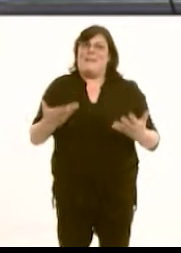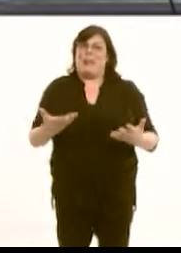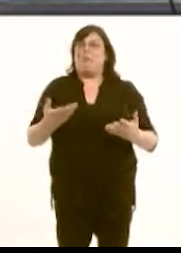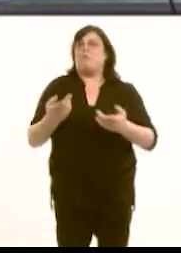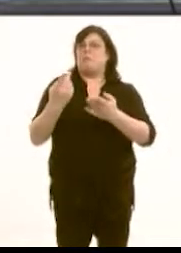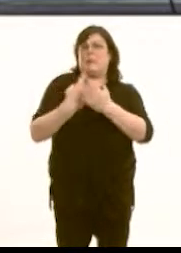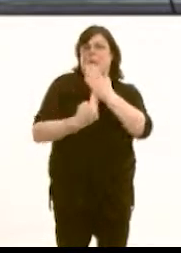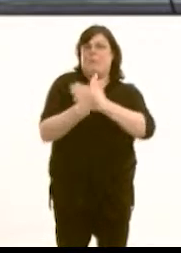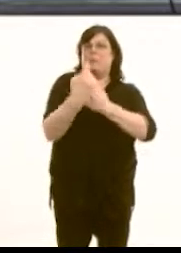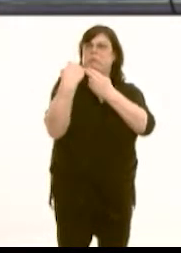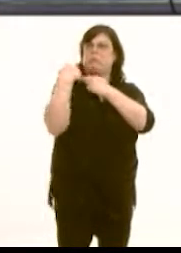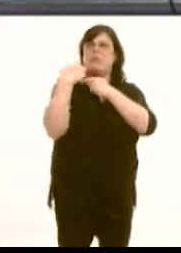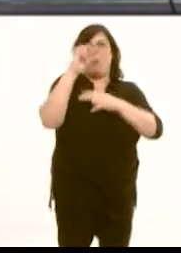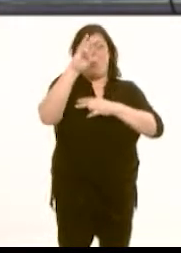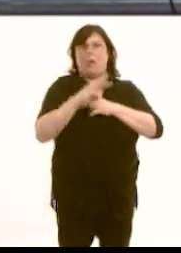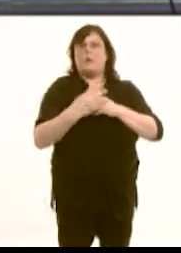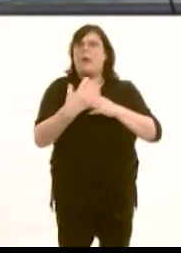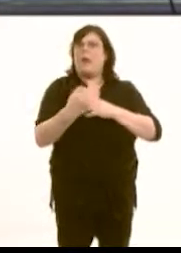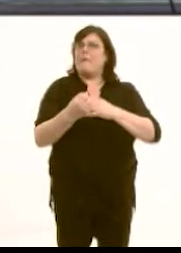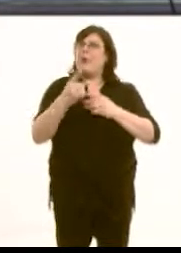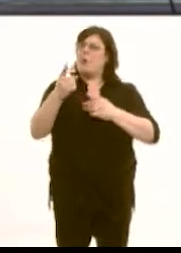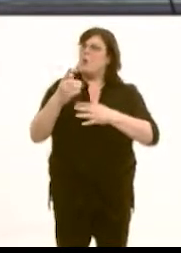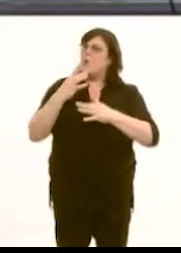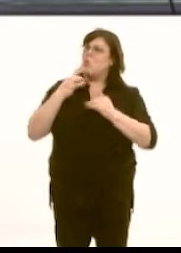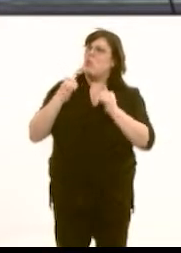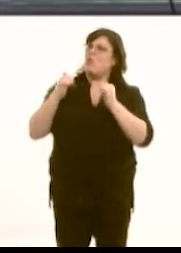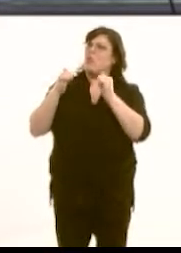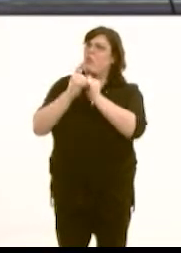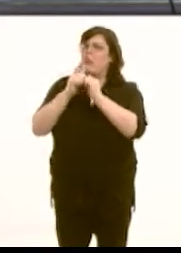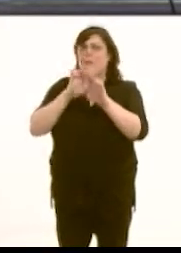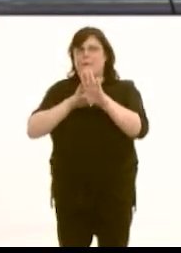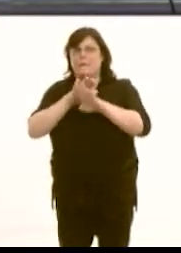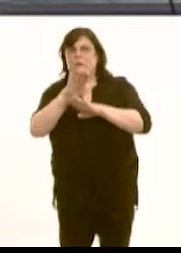Iím sure you would agree with me that itís equally important to have that in the field of healthcare.